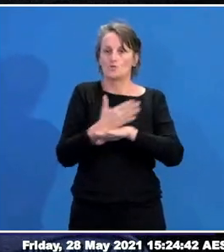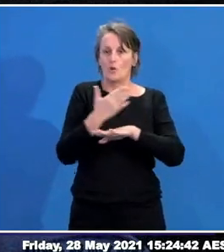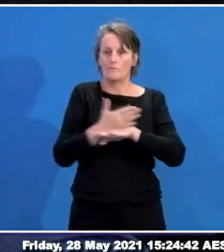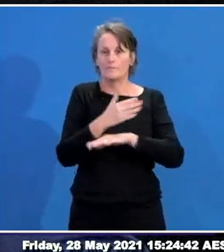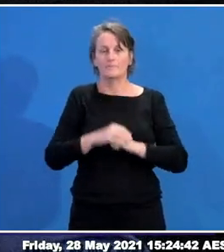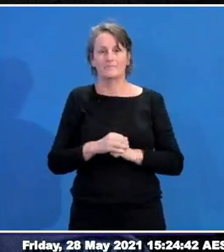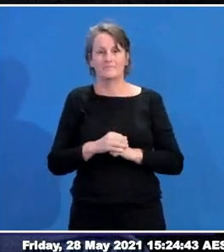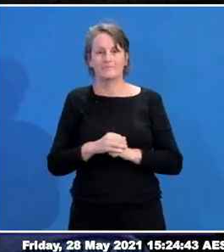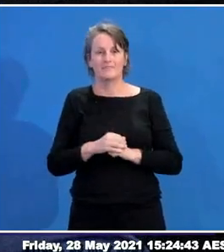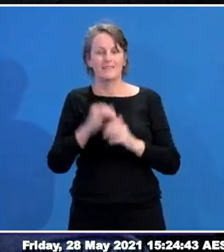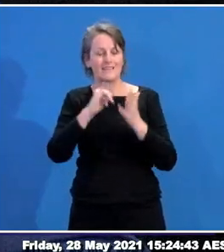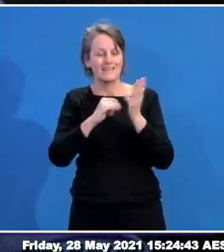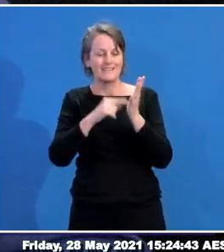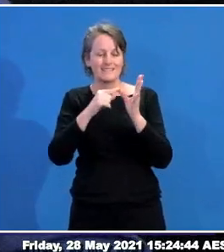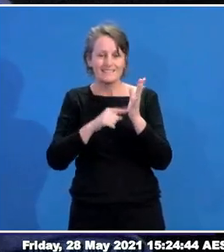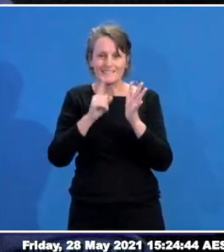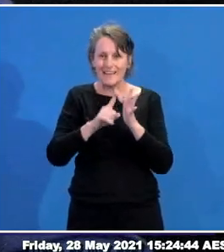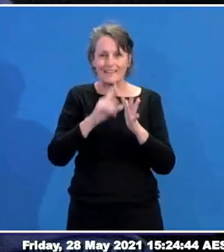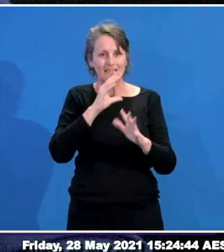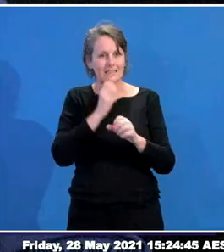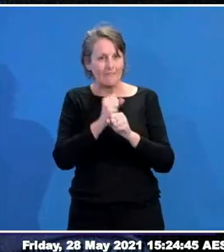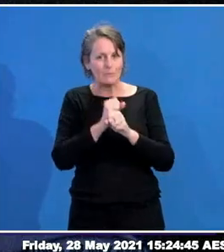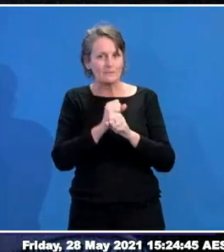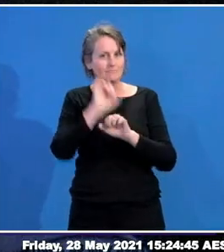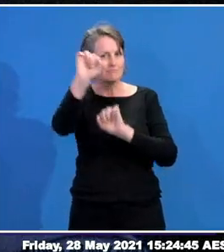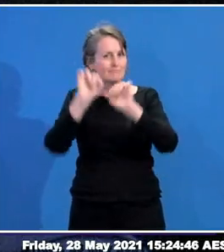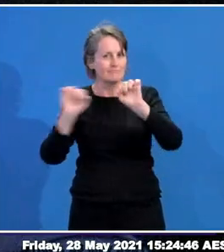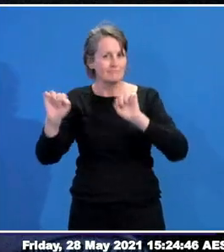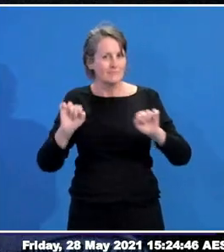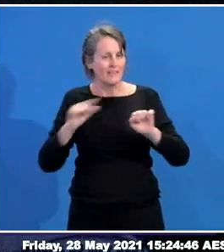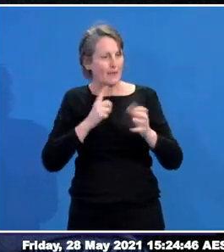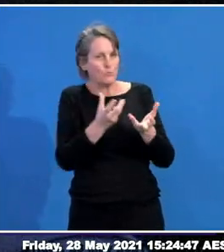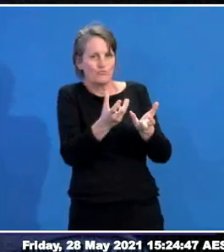process, so it would be a body in a Stator Territory that would receive